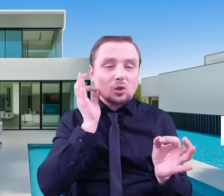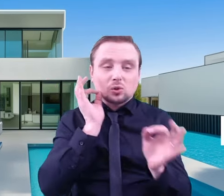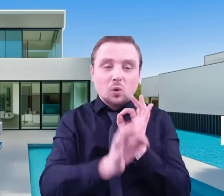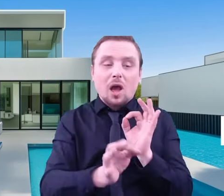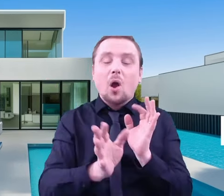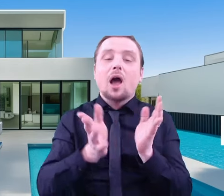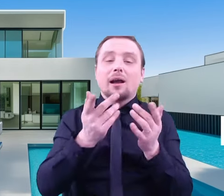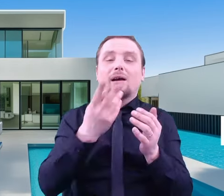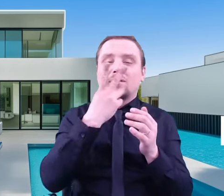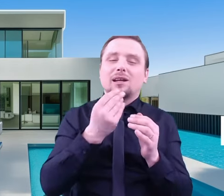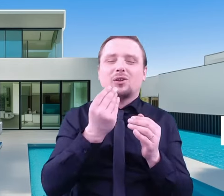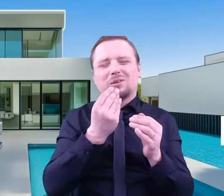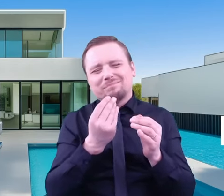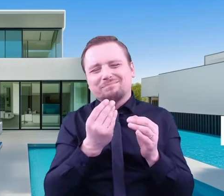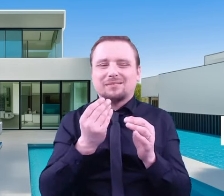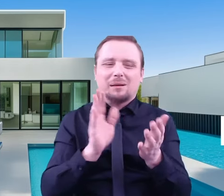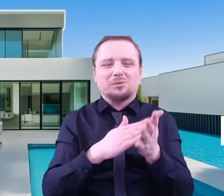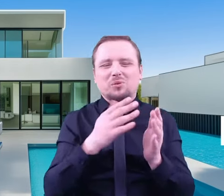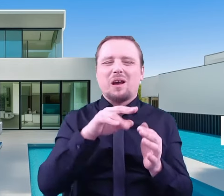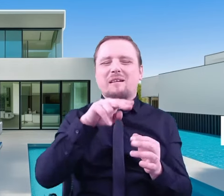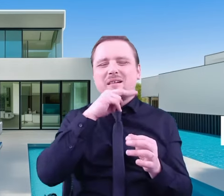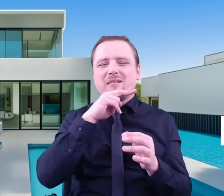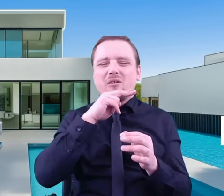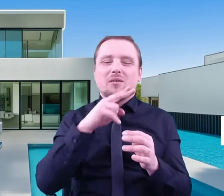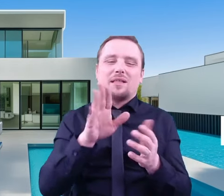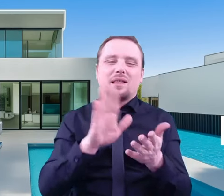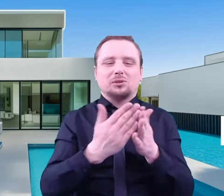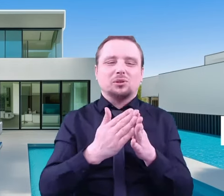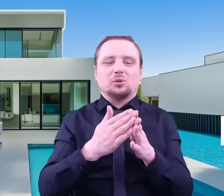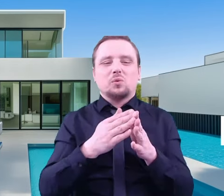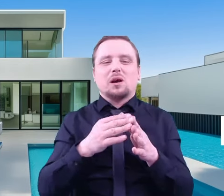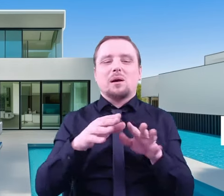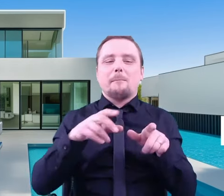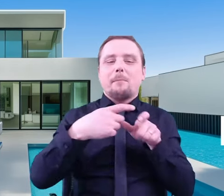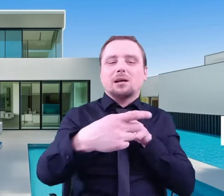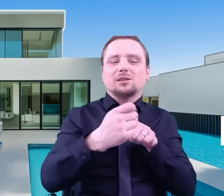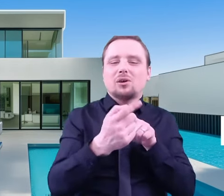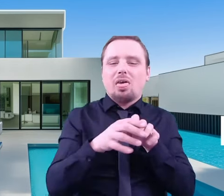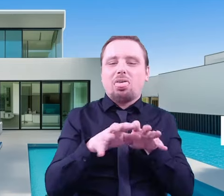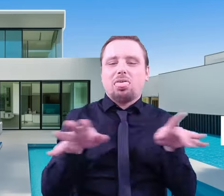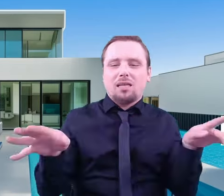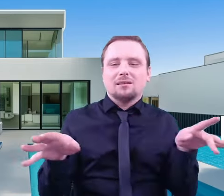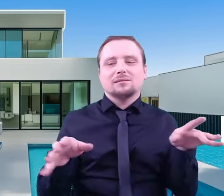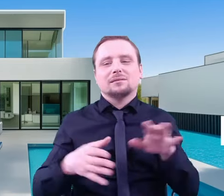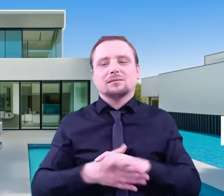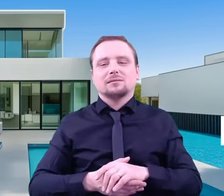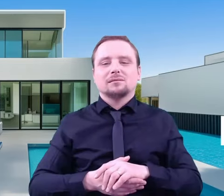the water from the pool has spilled everywhere, and, in one case, there is no water at all